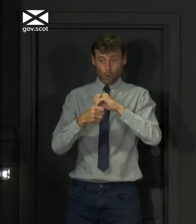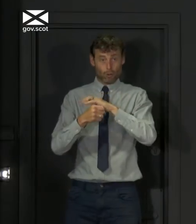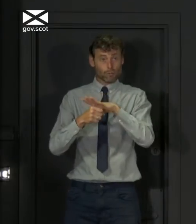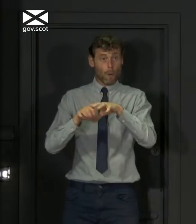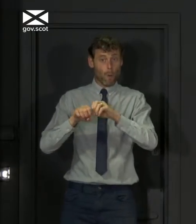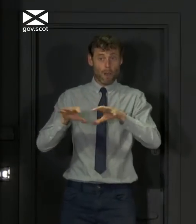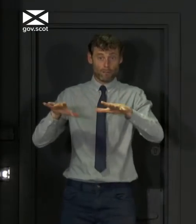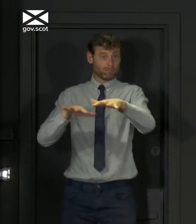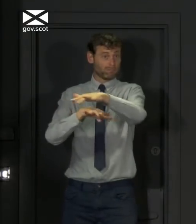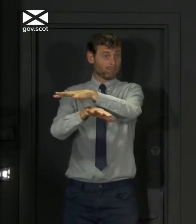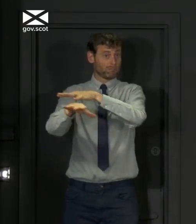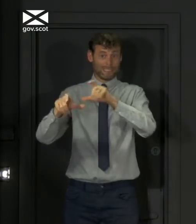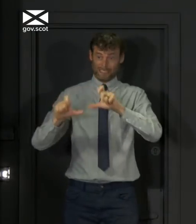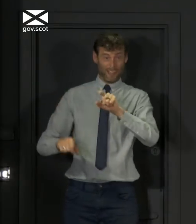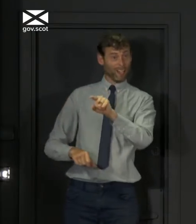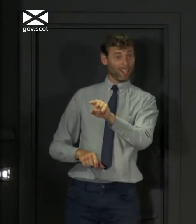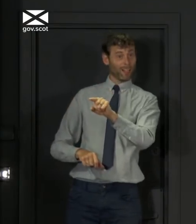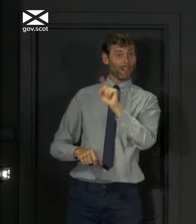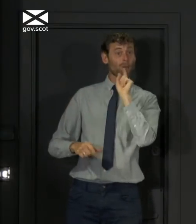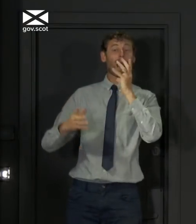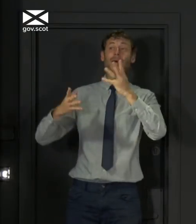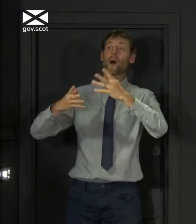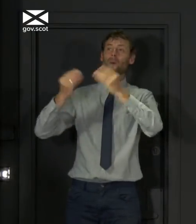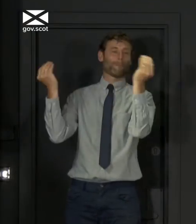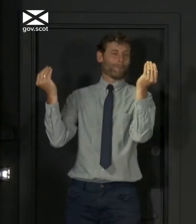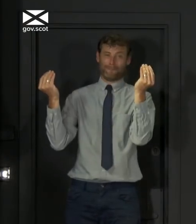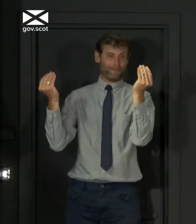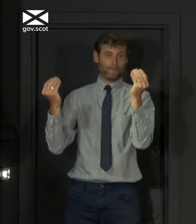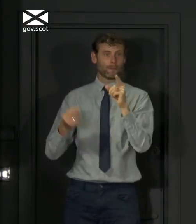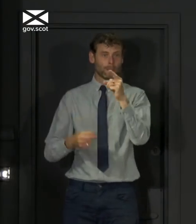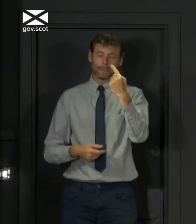own accord. There are plenty of parts of the world right now where it is still on the rise,